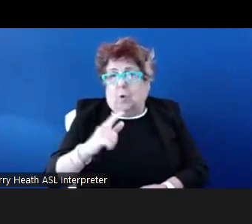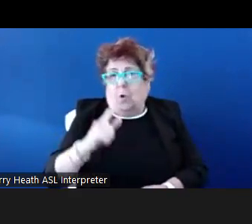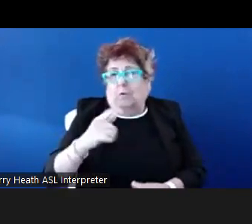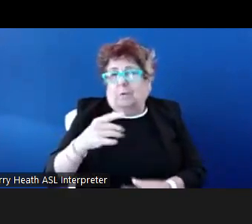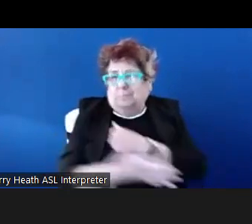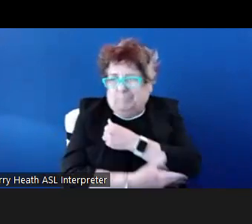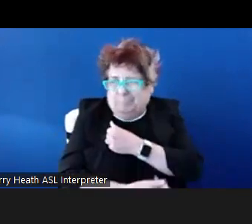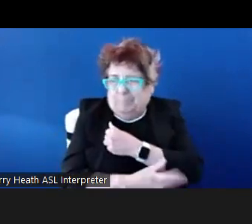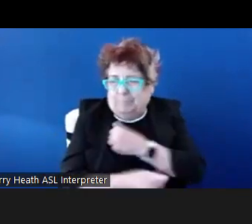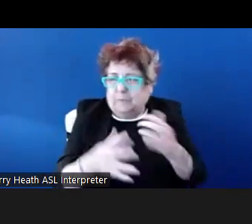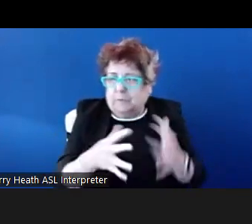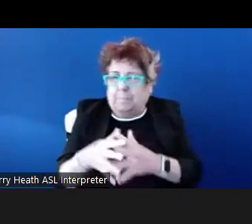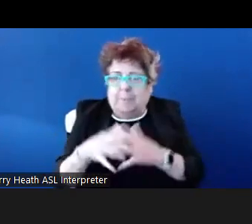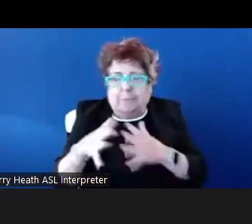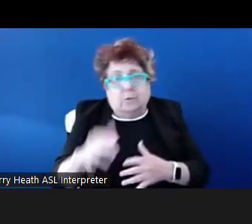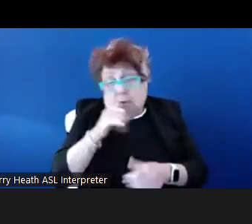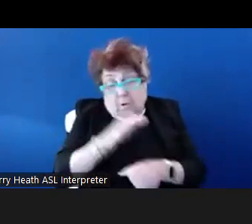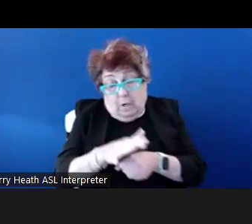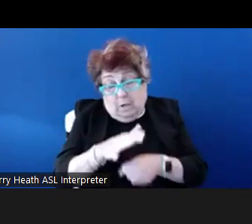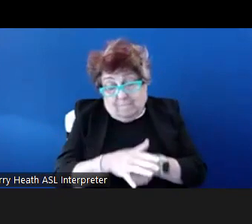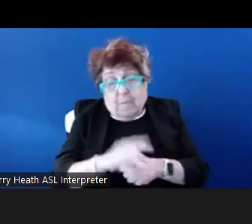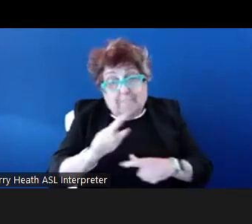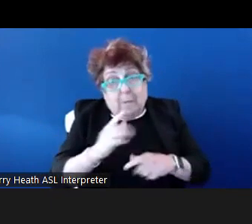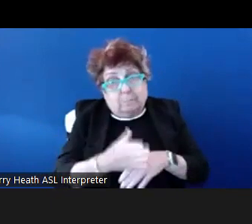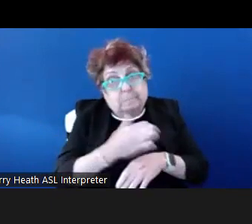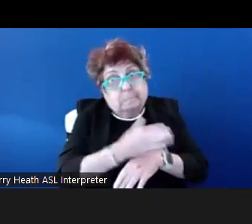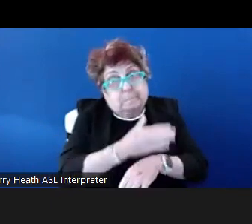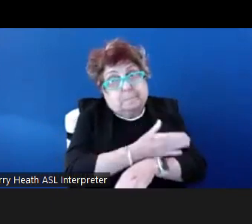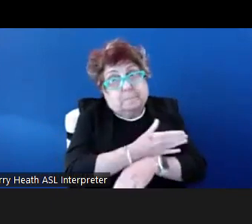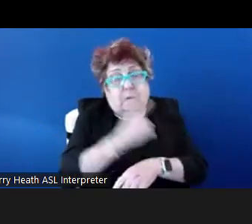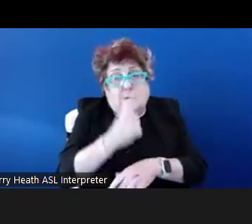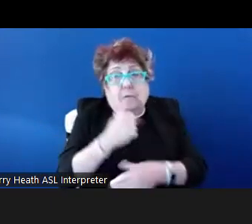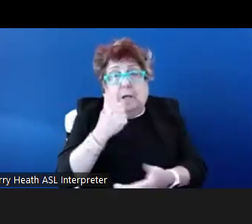but we are good at making progress in helping meet our vision to ensure that everyone who qualifies for rental